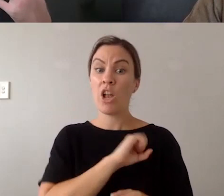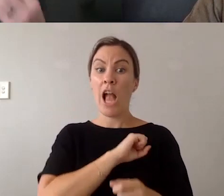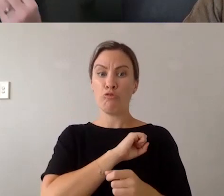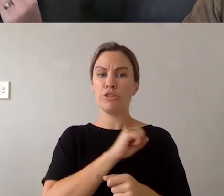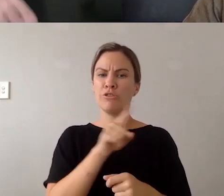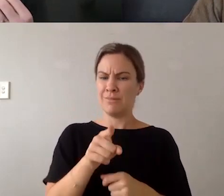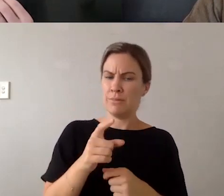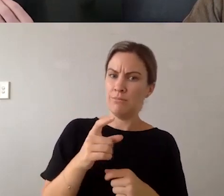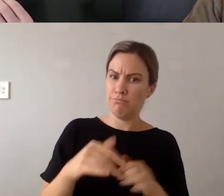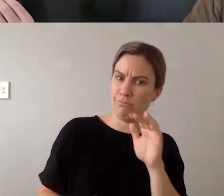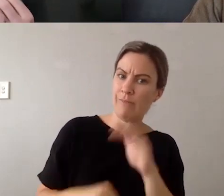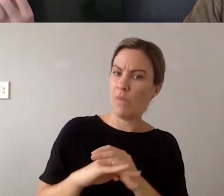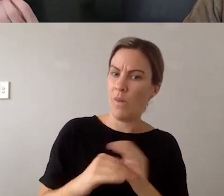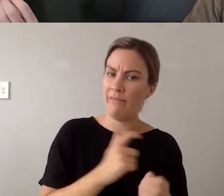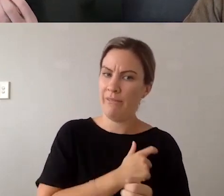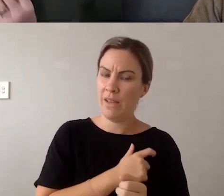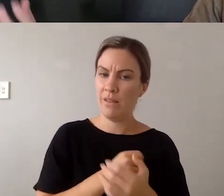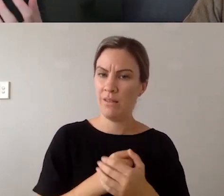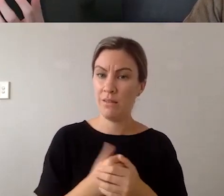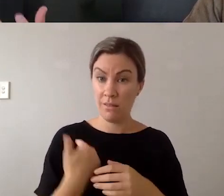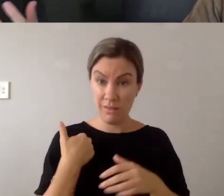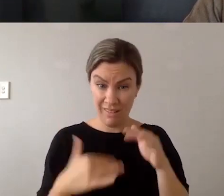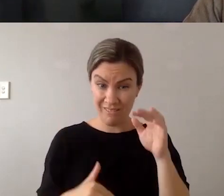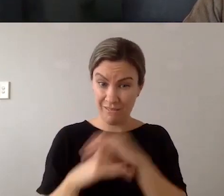"It's not that I'm para-allsed with fear - I am fearful, I'm feeling